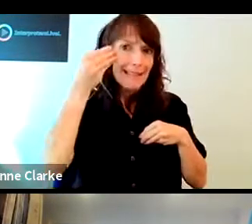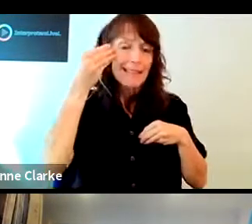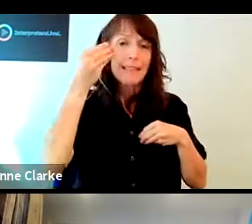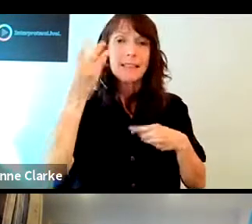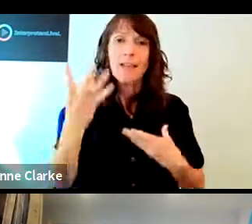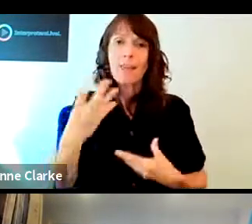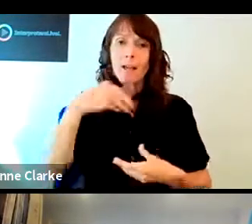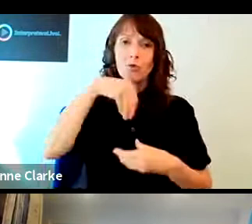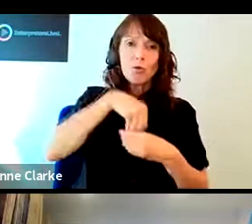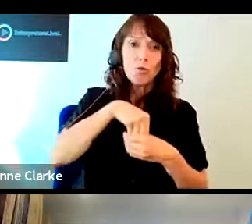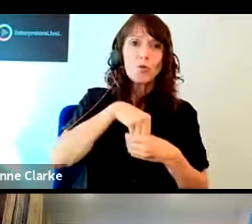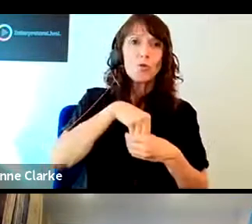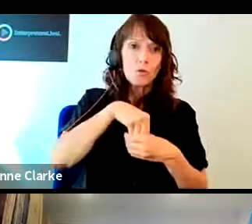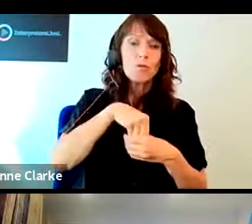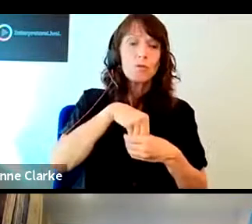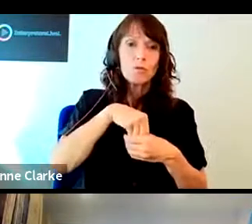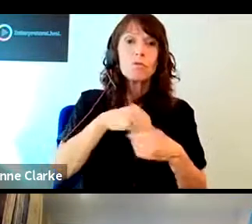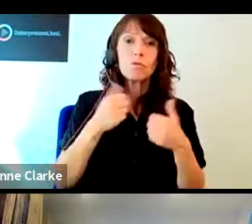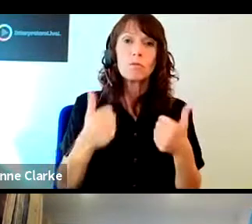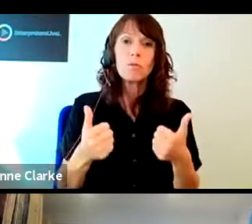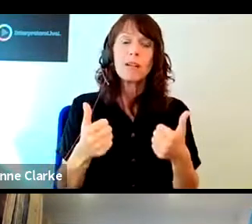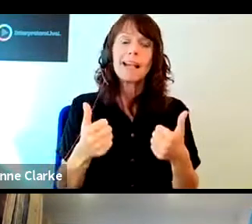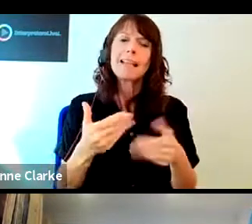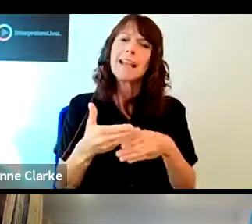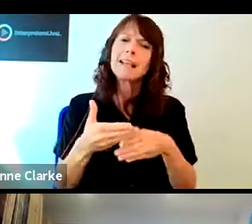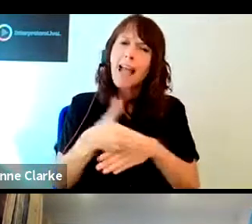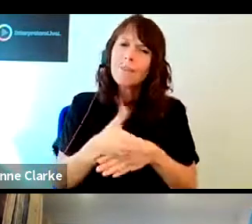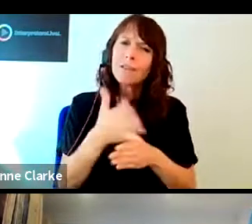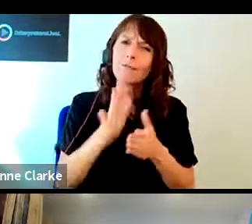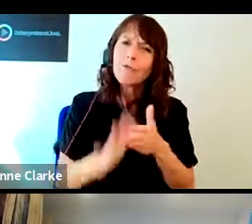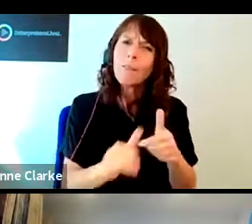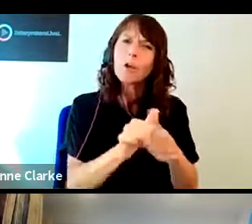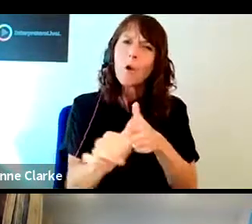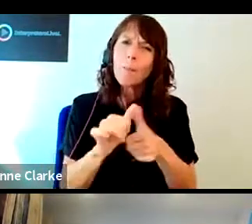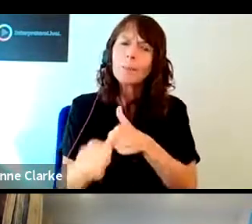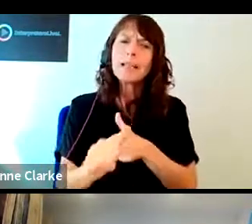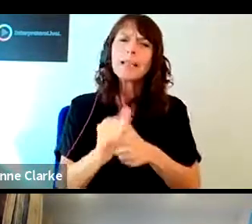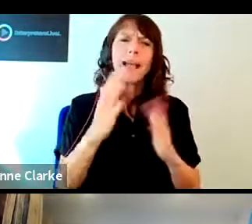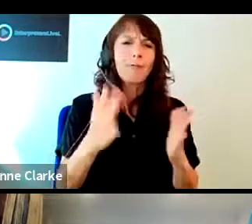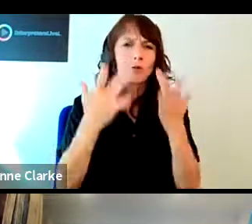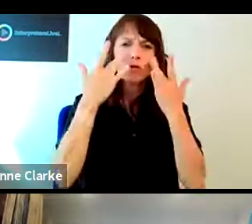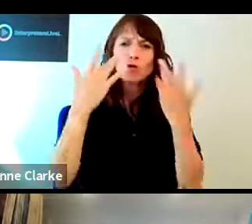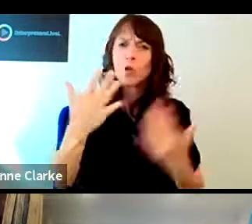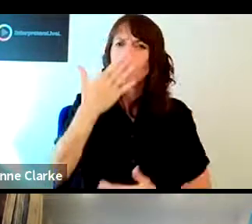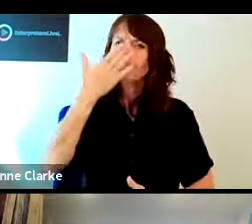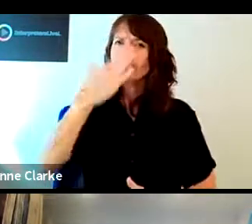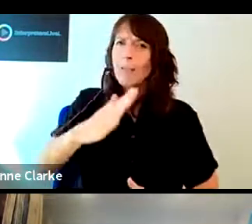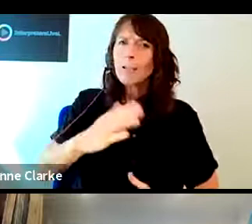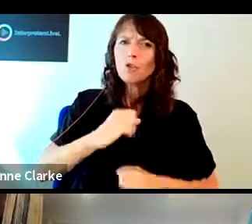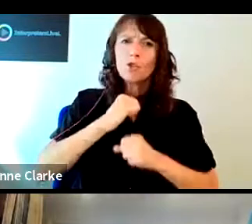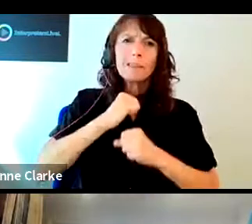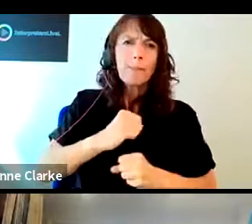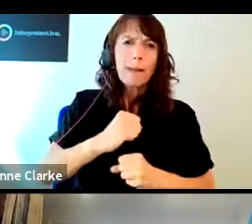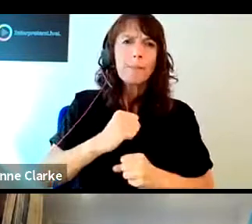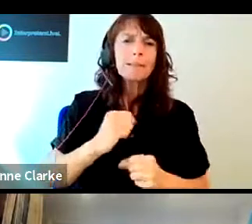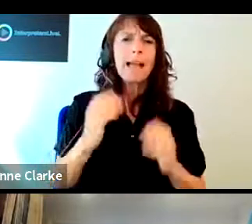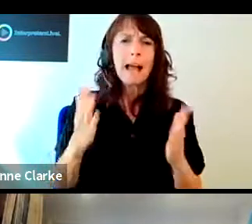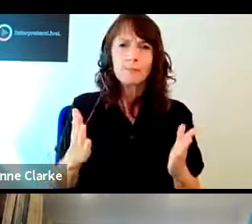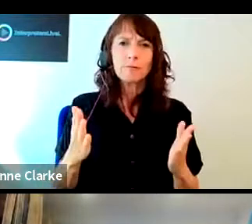used it for a week and it takes effort, and it takes commitment. In the end, I think if you see